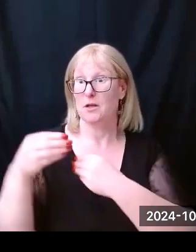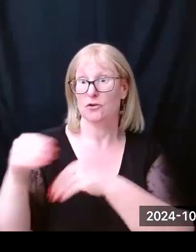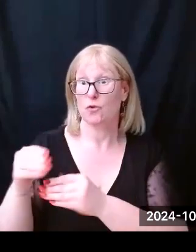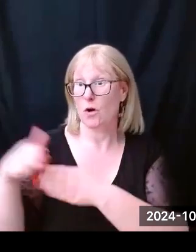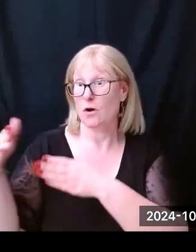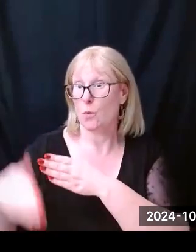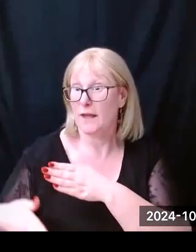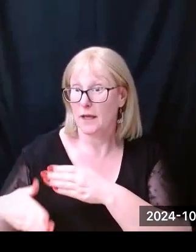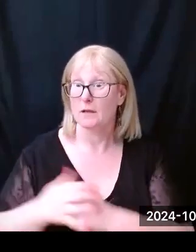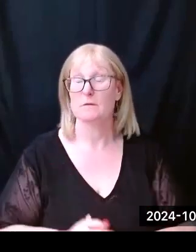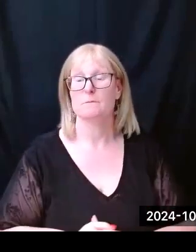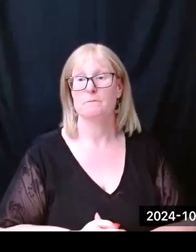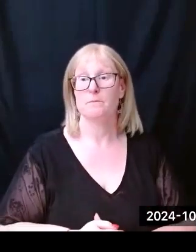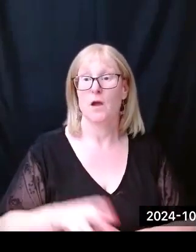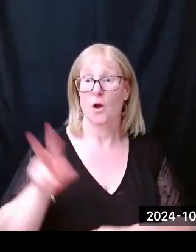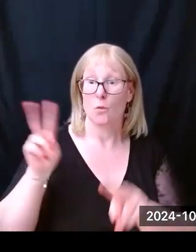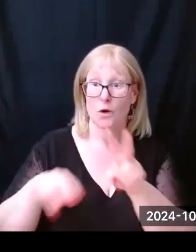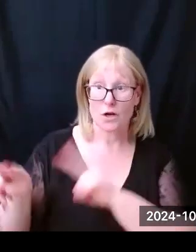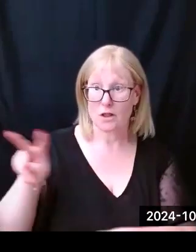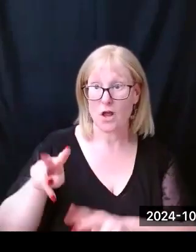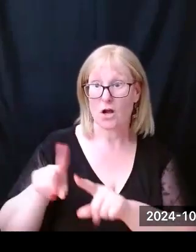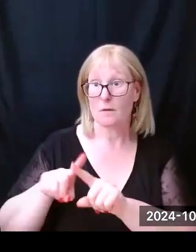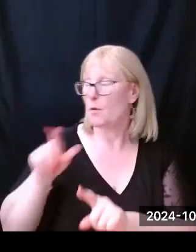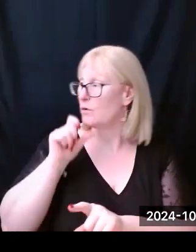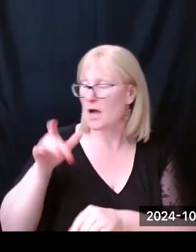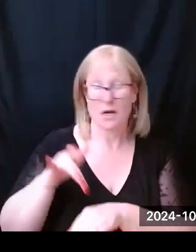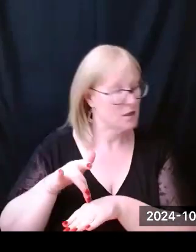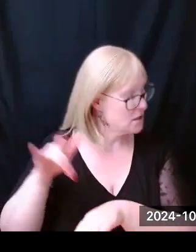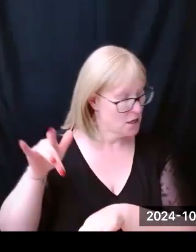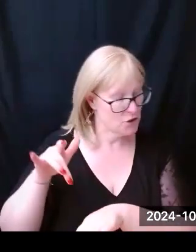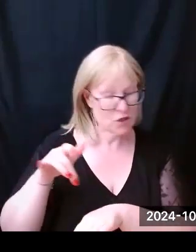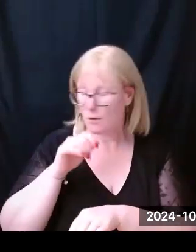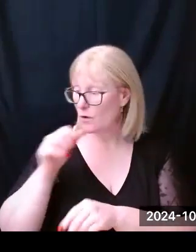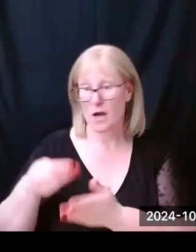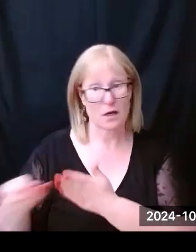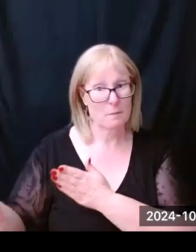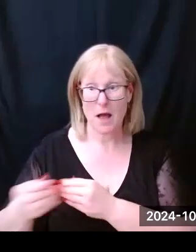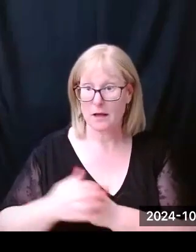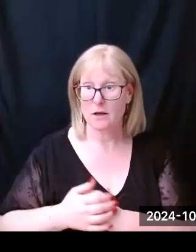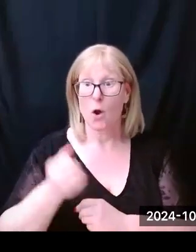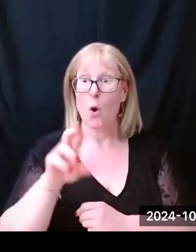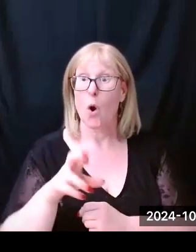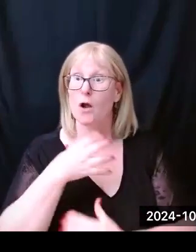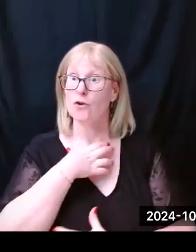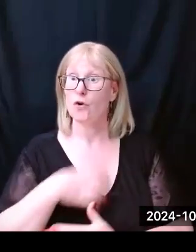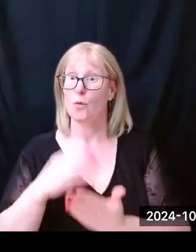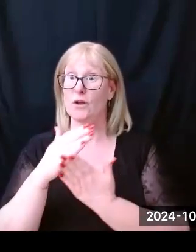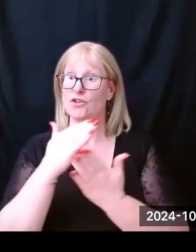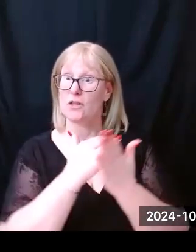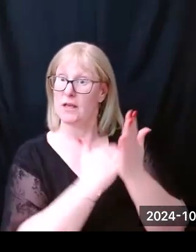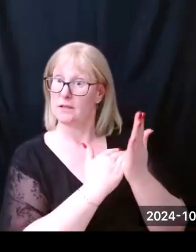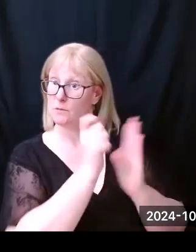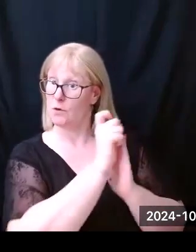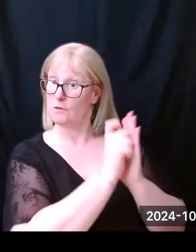you're like, hey, we're going to look, but not touch. And we're not going to take home or we're going to put that on your wish list. Or better yet, why don't we go looking for a